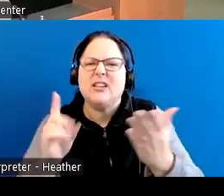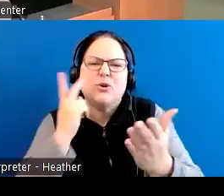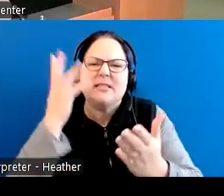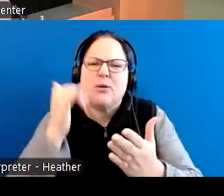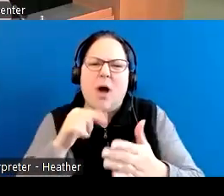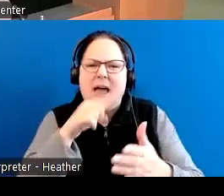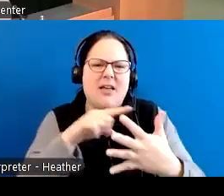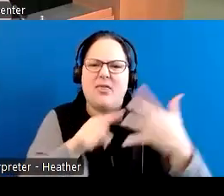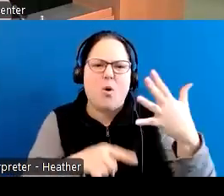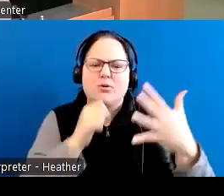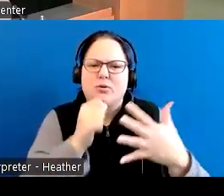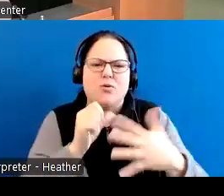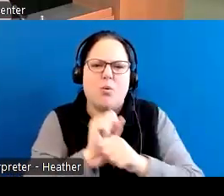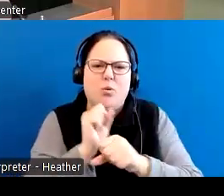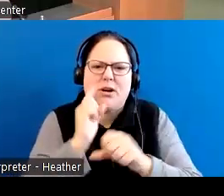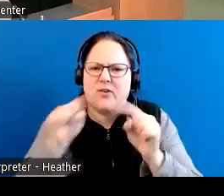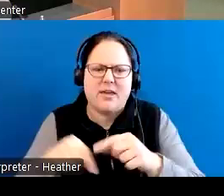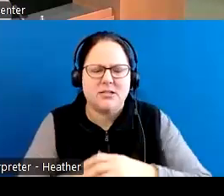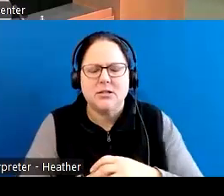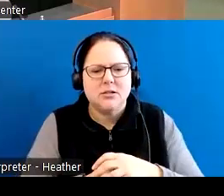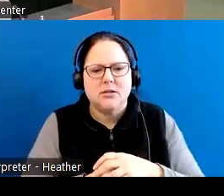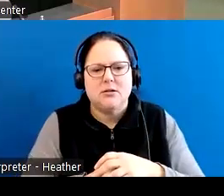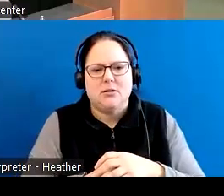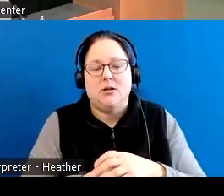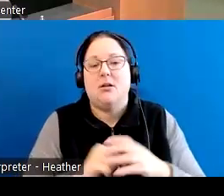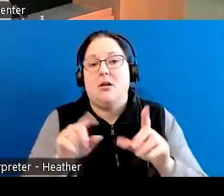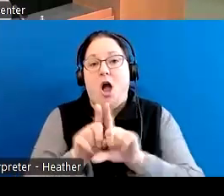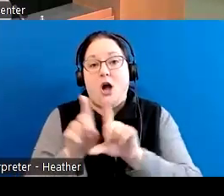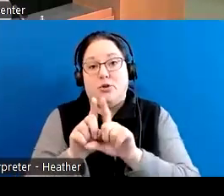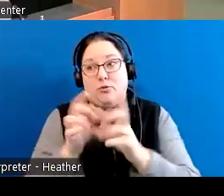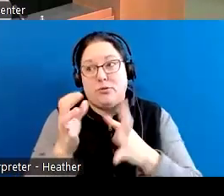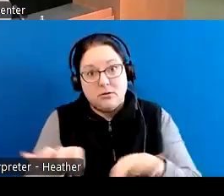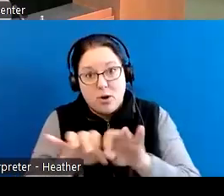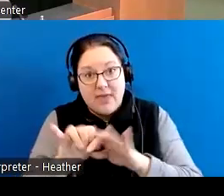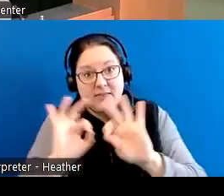um be feasible. Also important is that the family is amenable to a short admission. F inatient